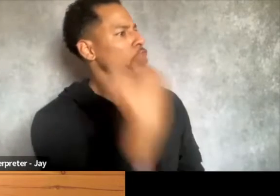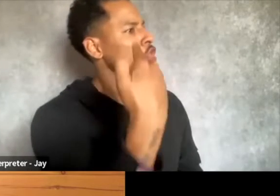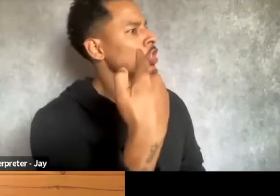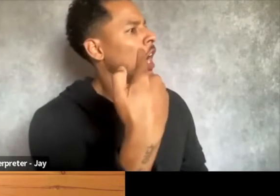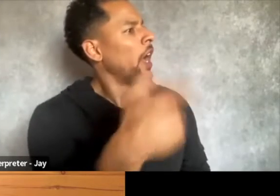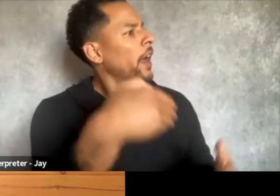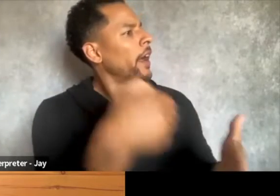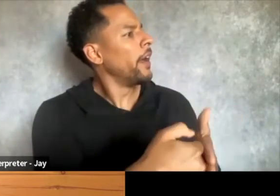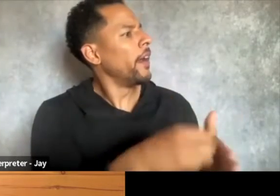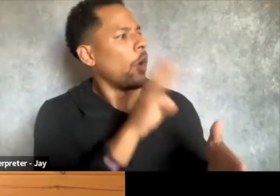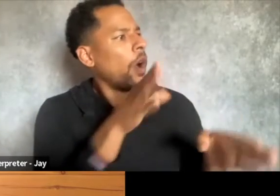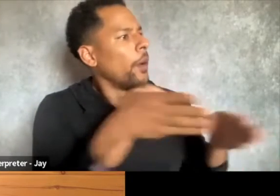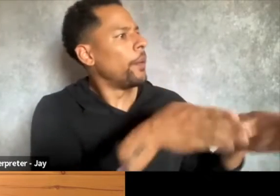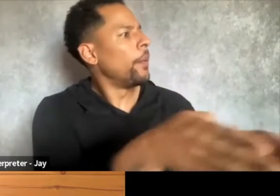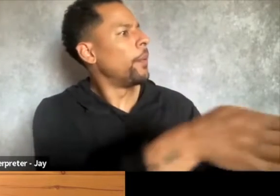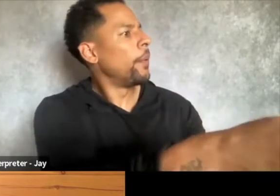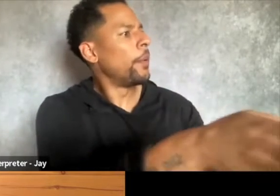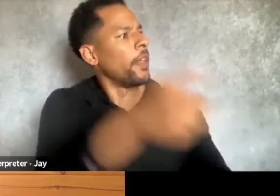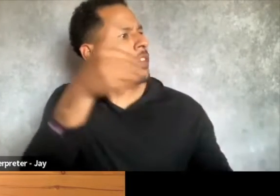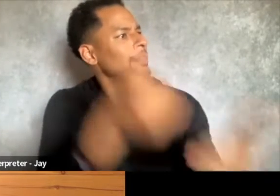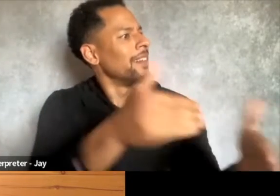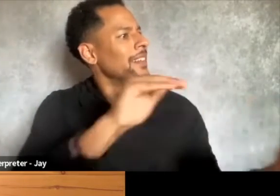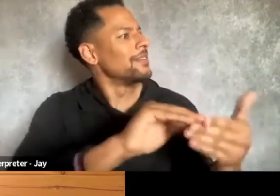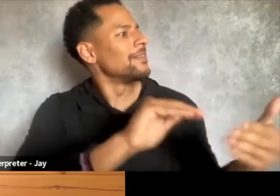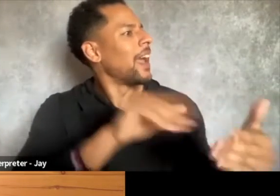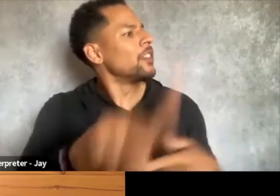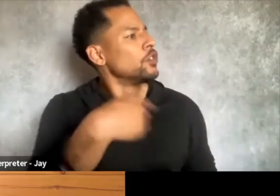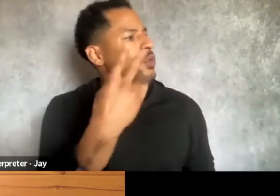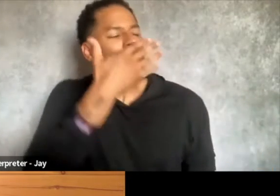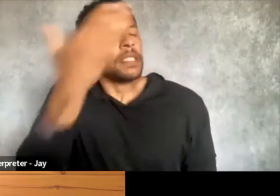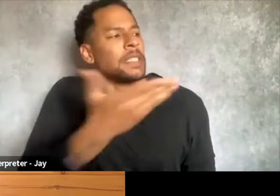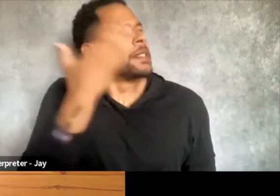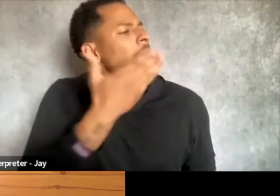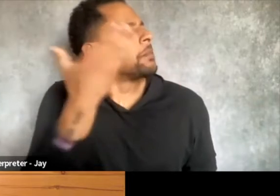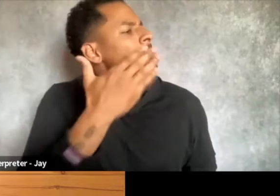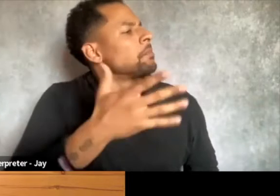you can smell the bakers pulling fresh spread from the oven. There's a fairly decent chance